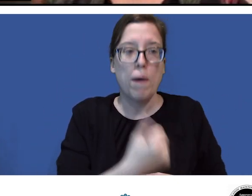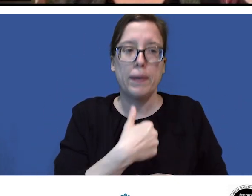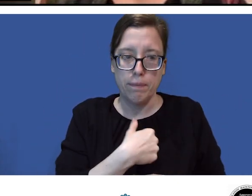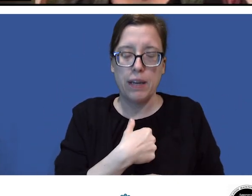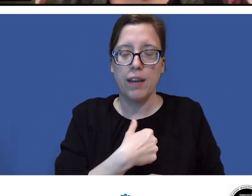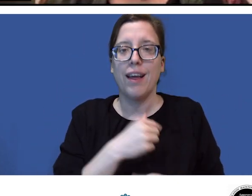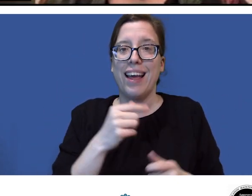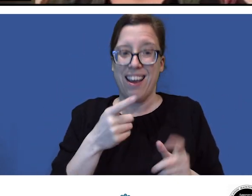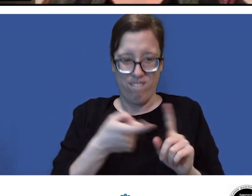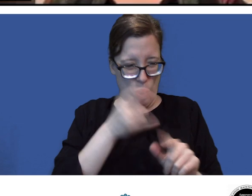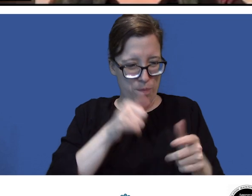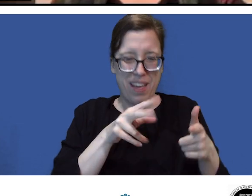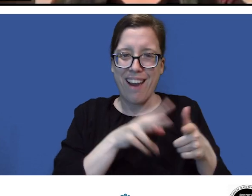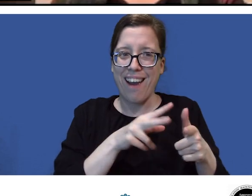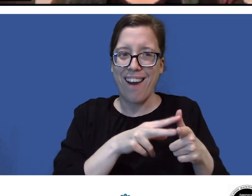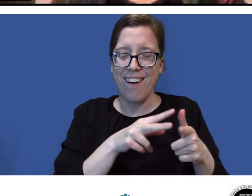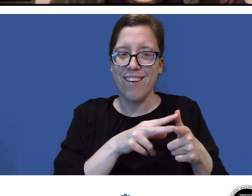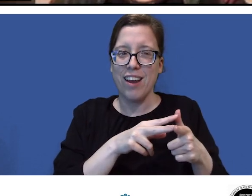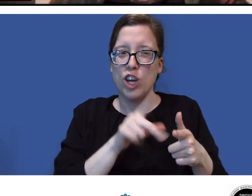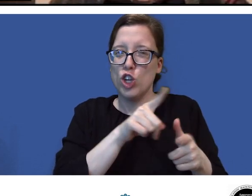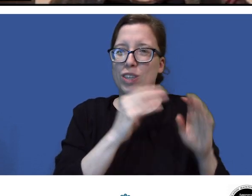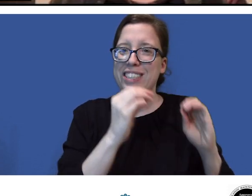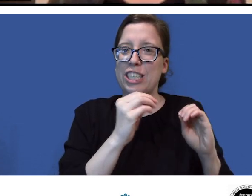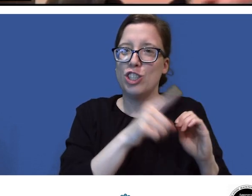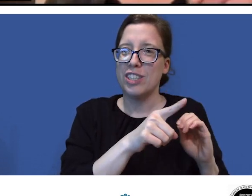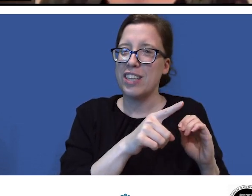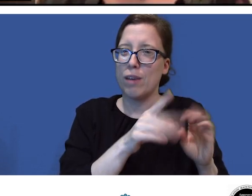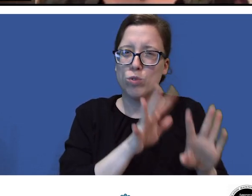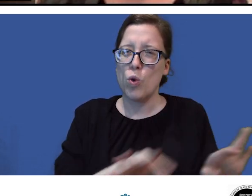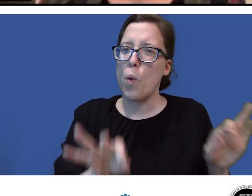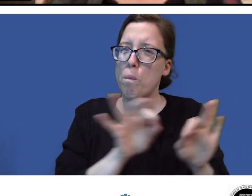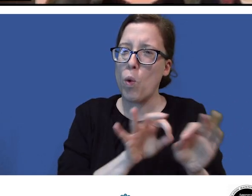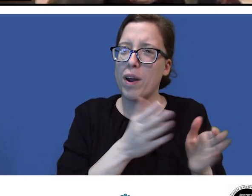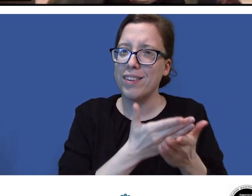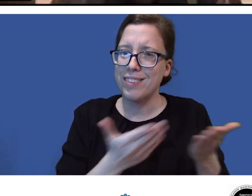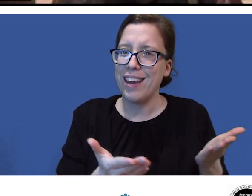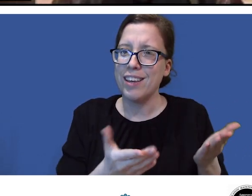It's critical. That's when I get preachy. I'm sorry.